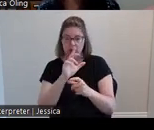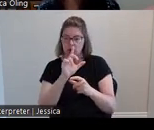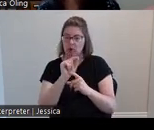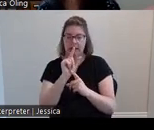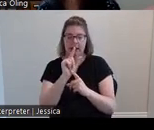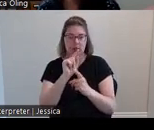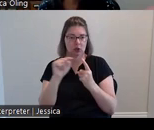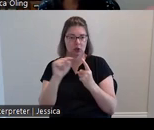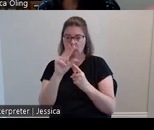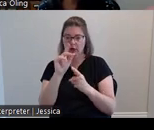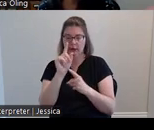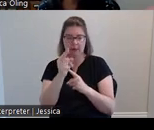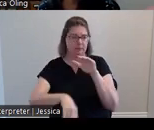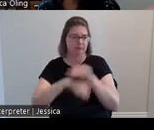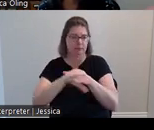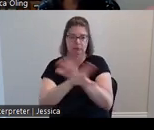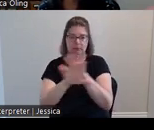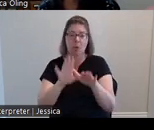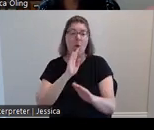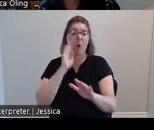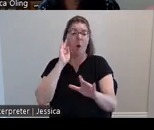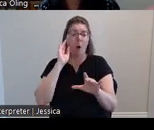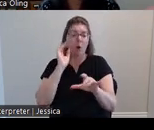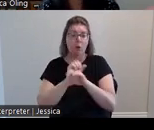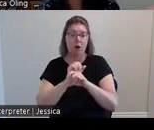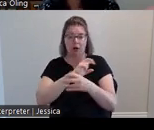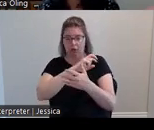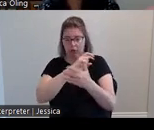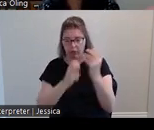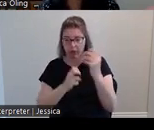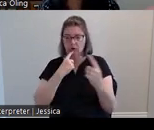so they didn't have a lot of homework getting back into the group and it wasn't too intimidating.